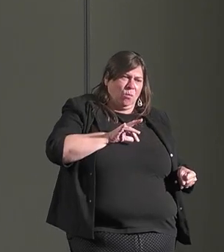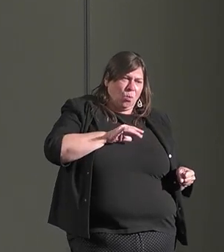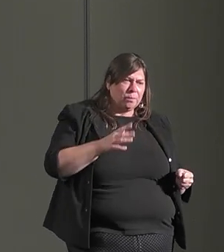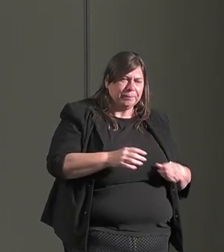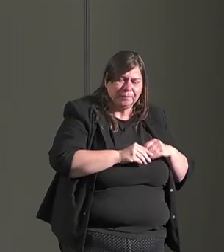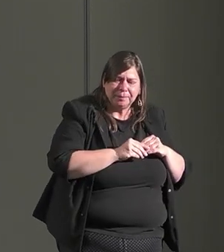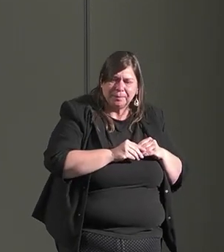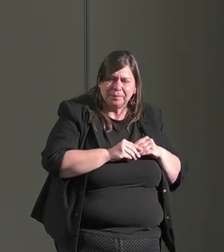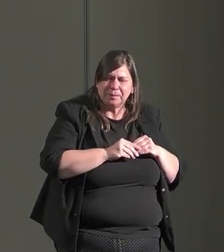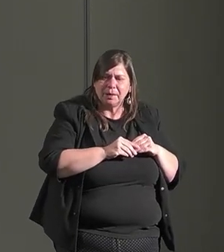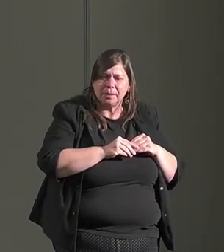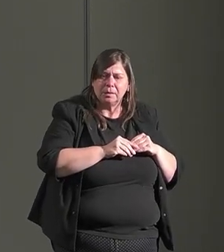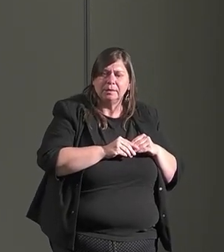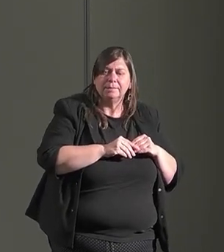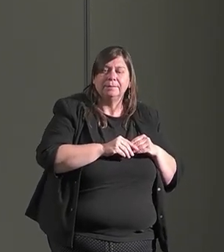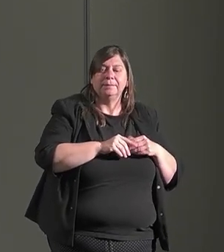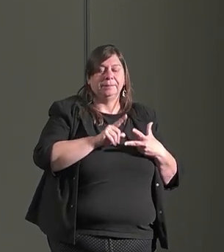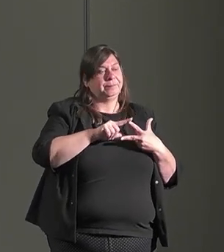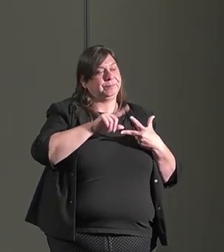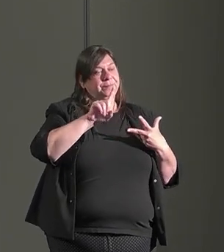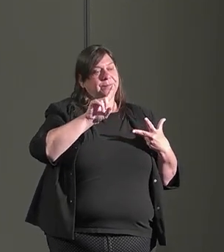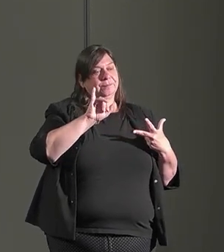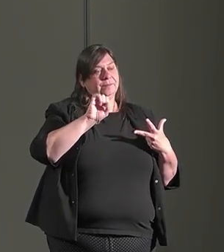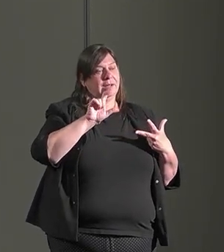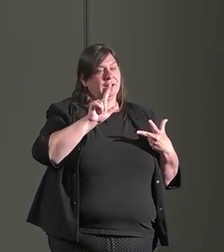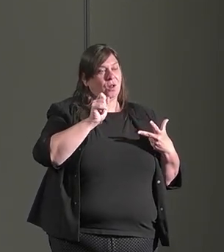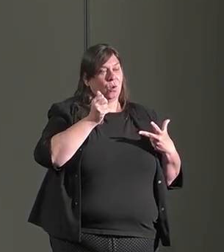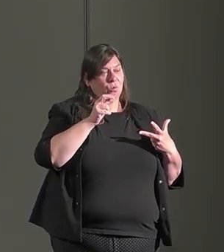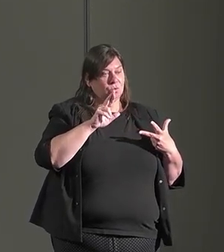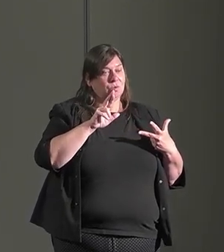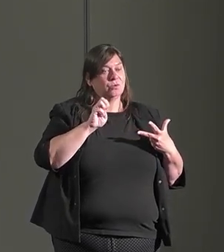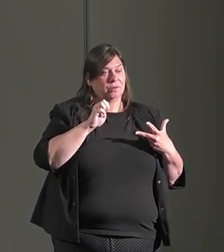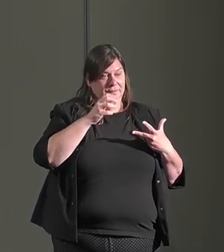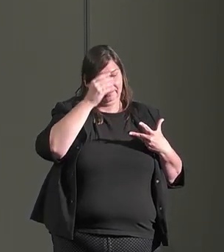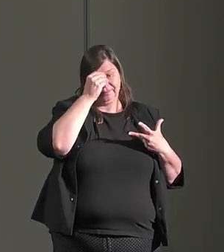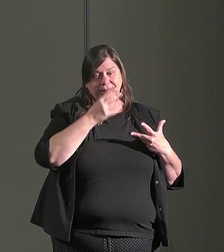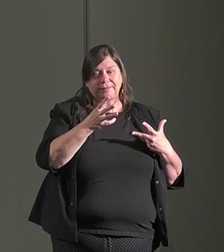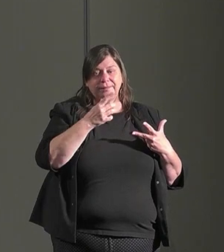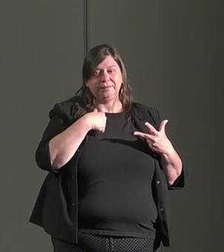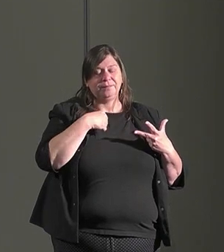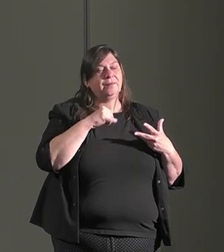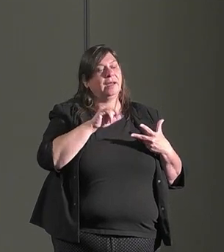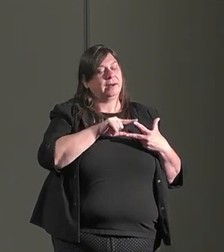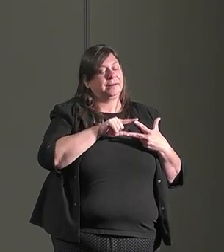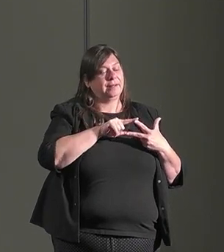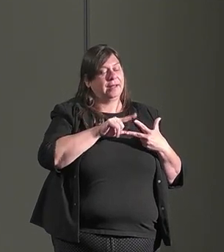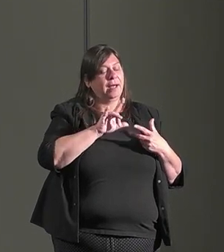Also as part of disclosure linking it from the applications and provide a way for users to give